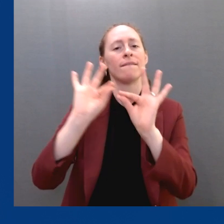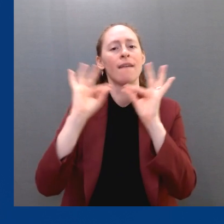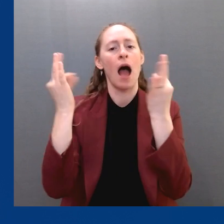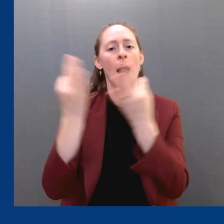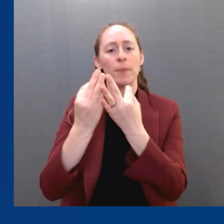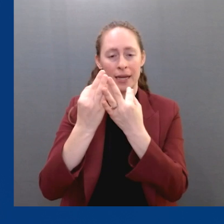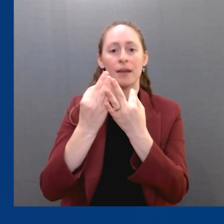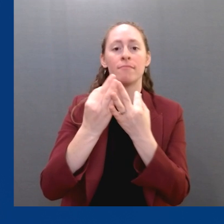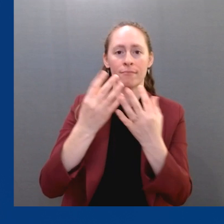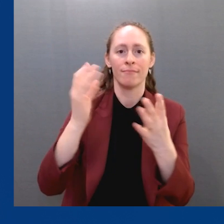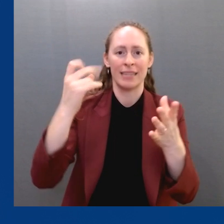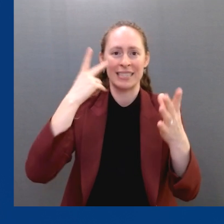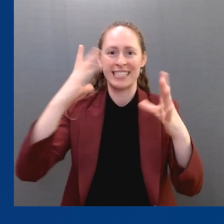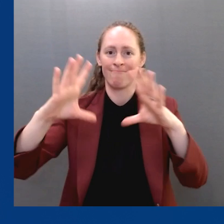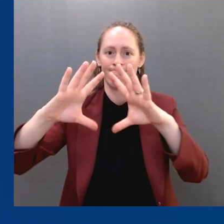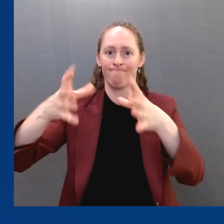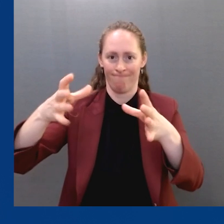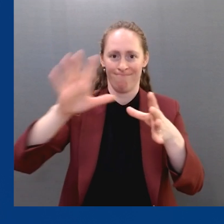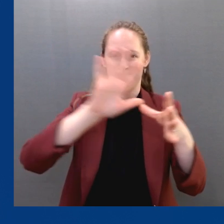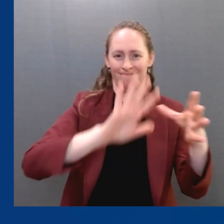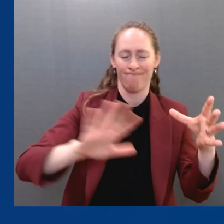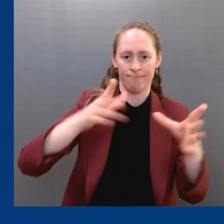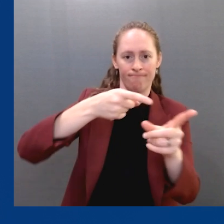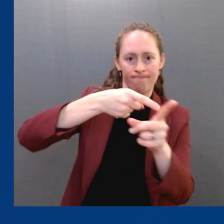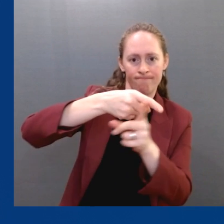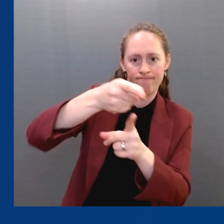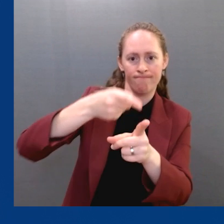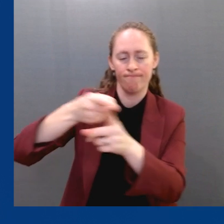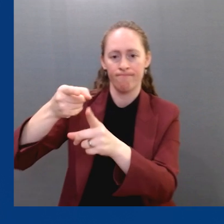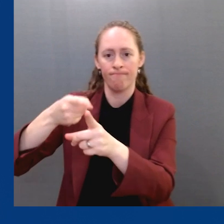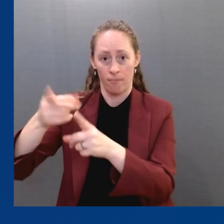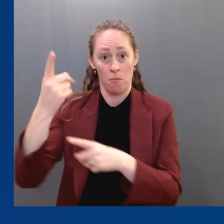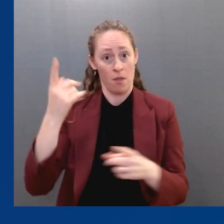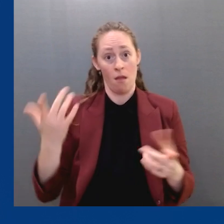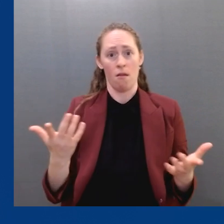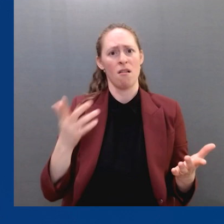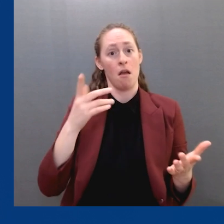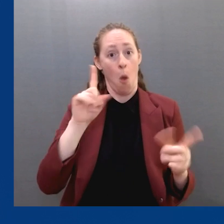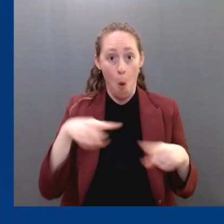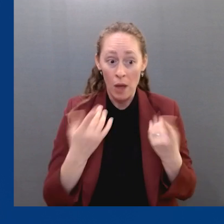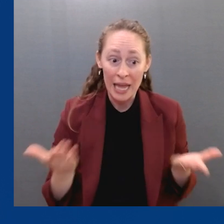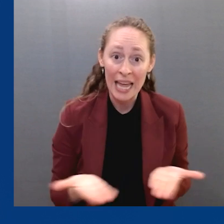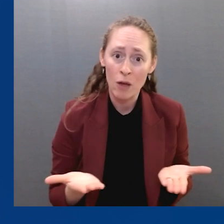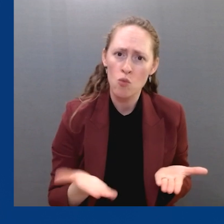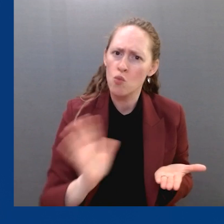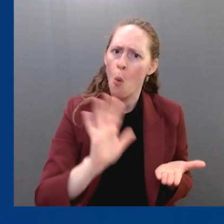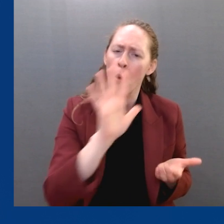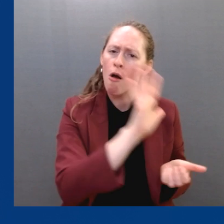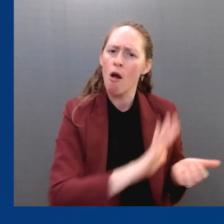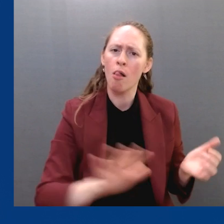in the United States and throughout the world have experienced with Alpha, Beta, Delta.